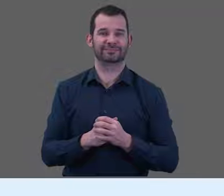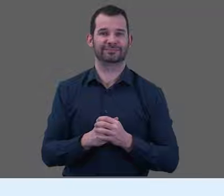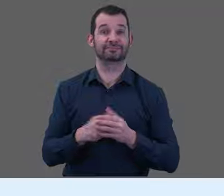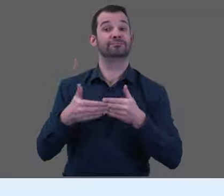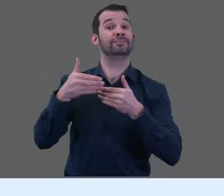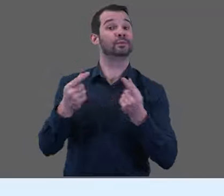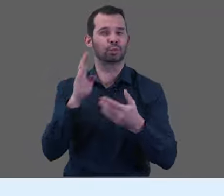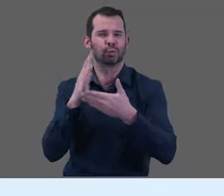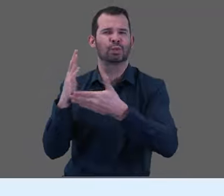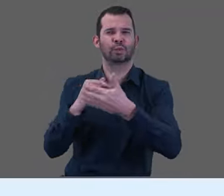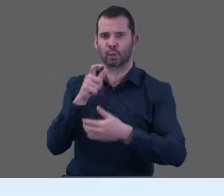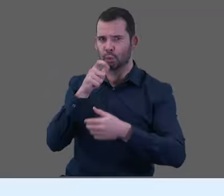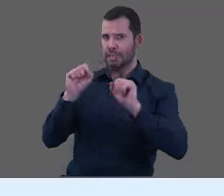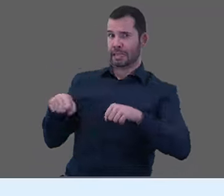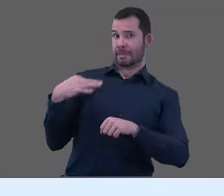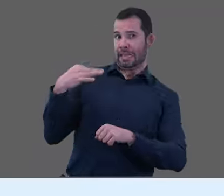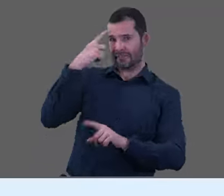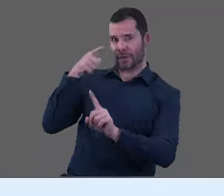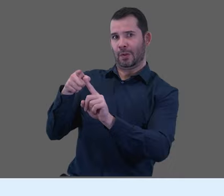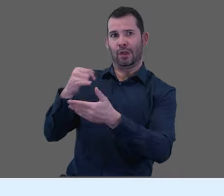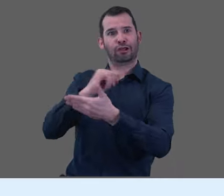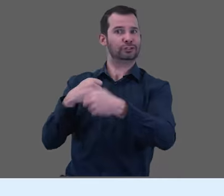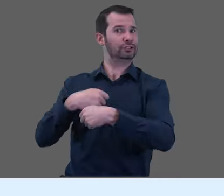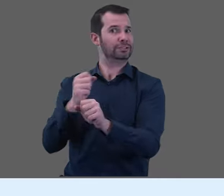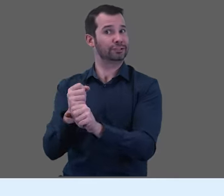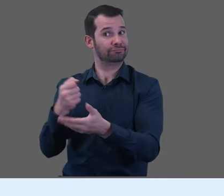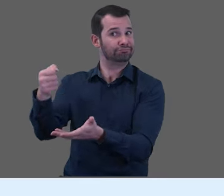Next, we will review who can apply to Artistic Creation.